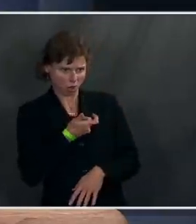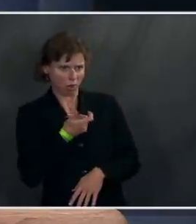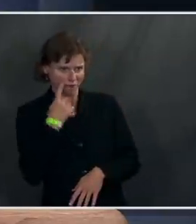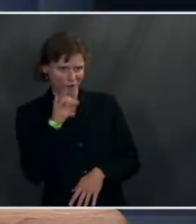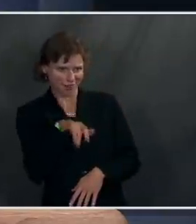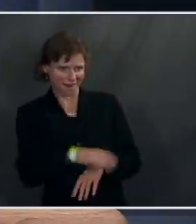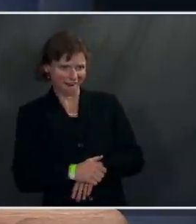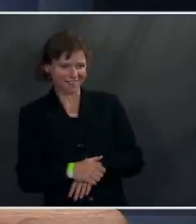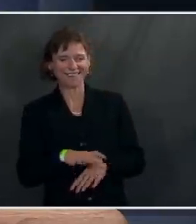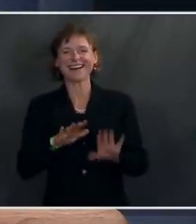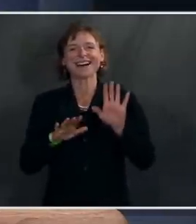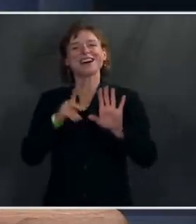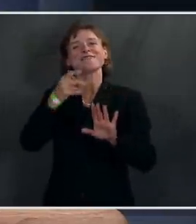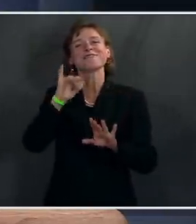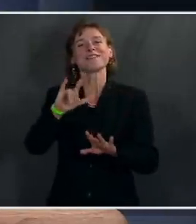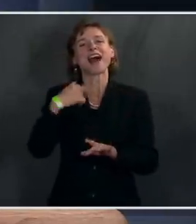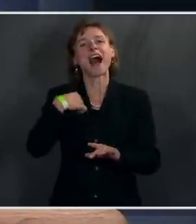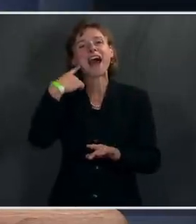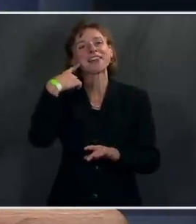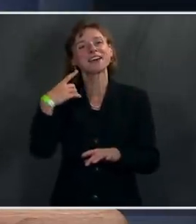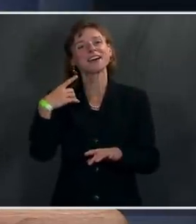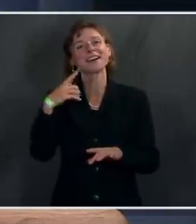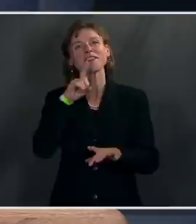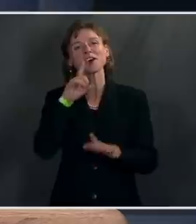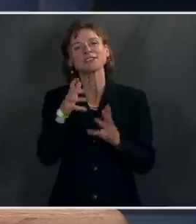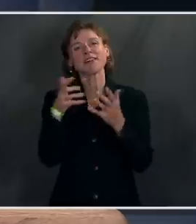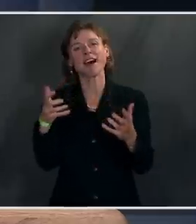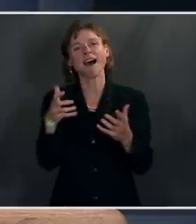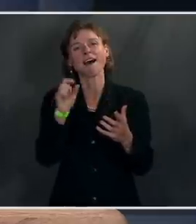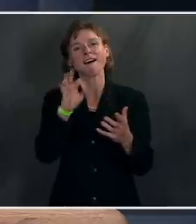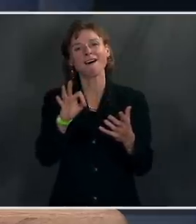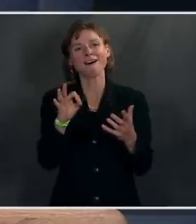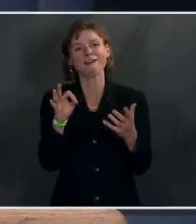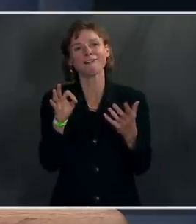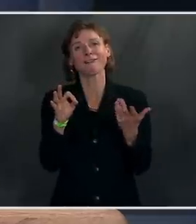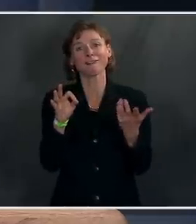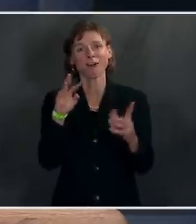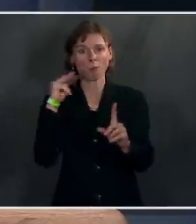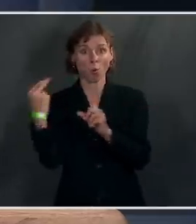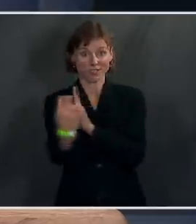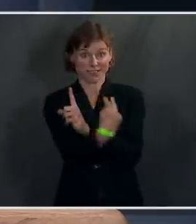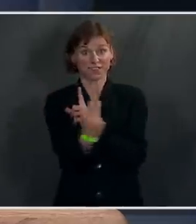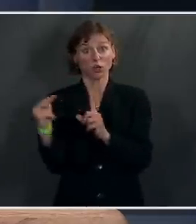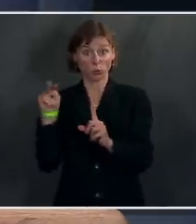You know, Phil, I think there are a lot of points of view, as should not be a surprise